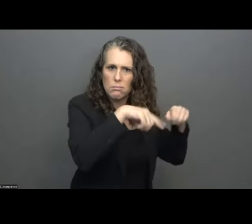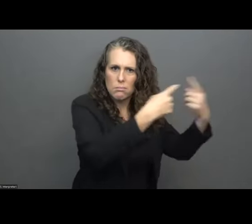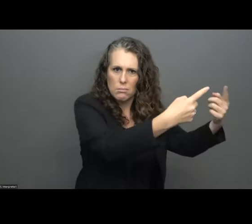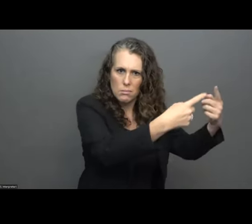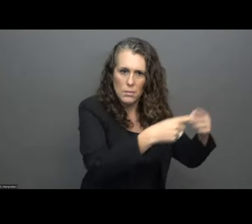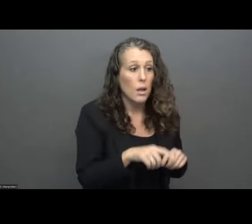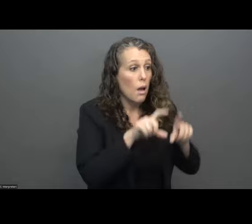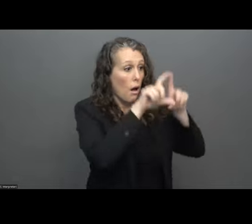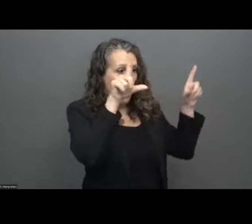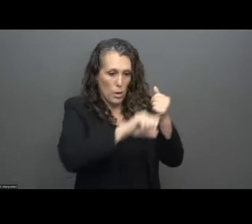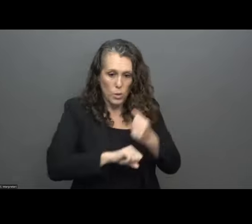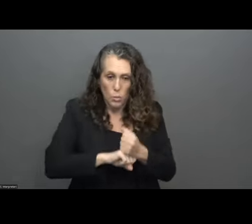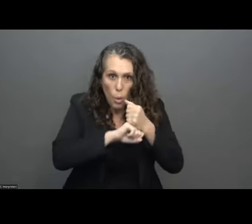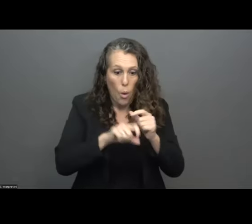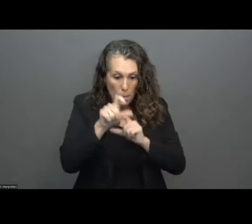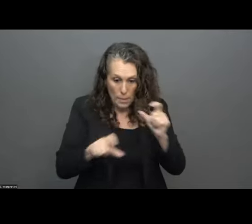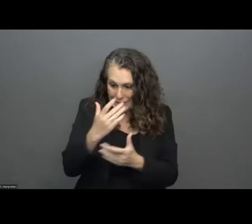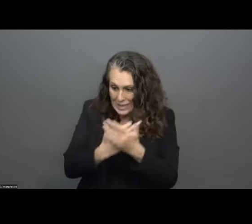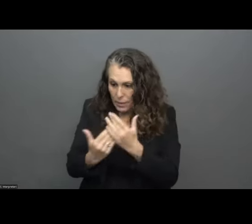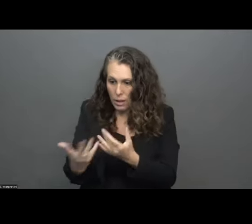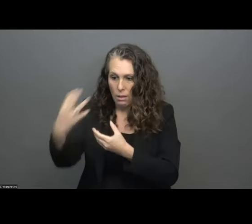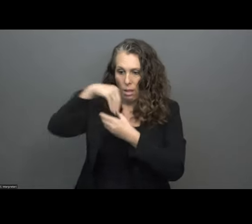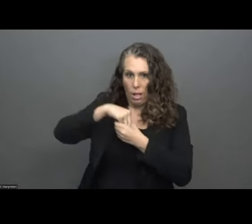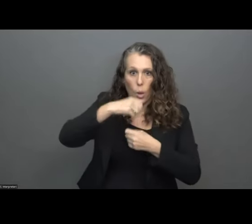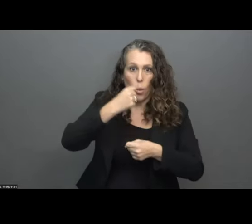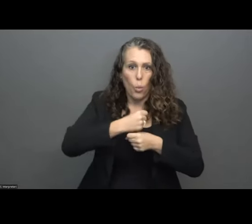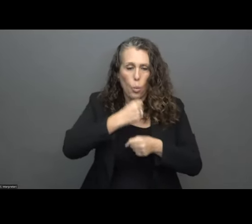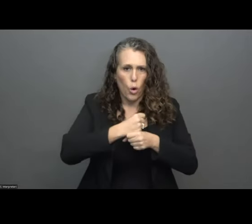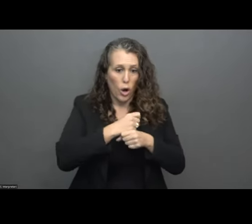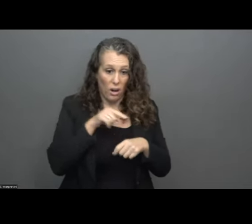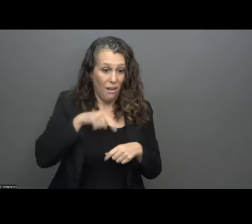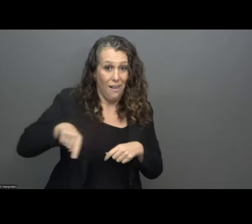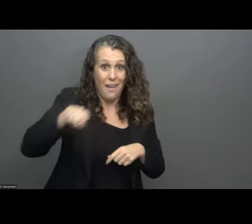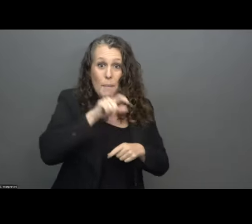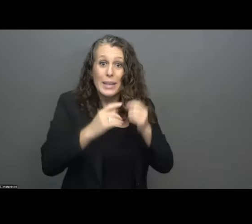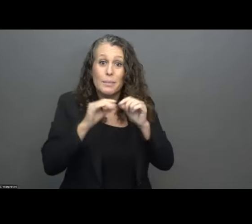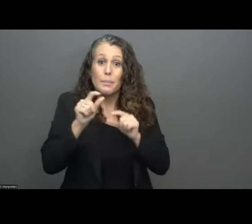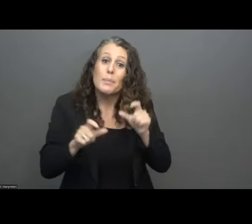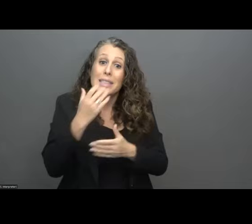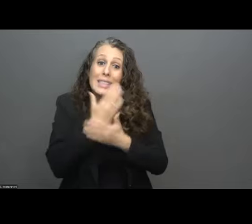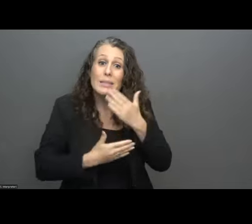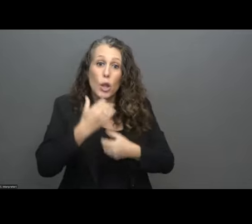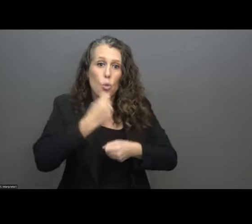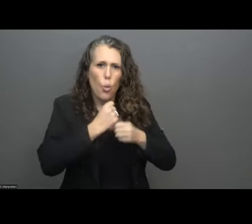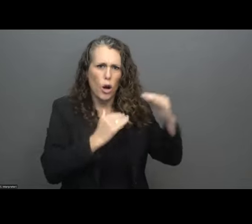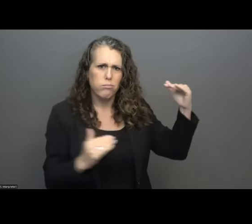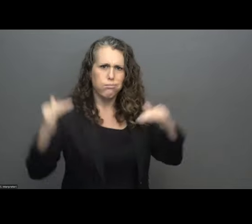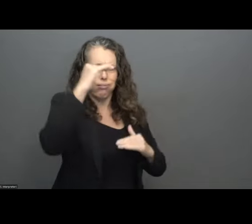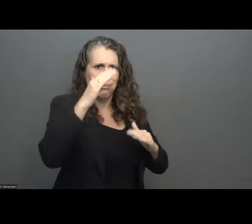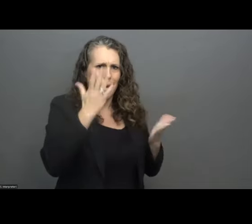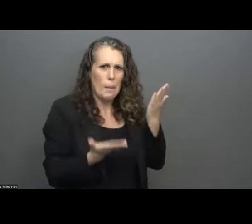disabilities in their workforce have outperformed their peers, we adhere to strict, non discrimination,